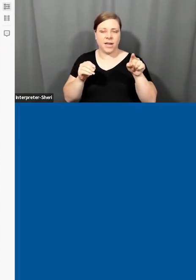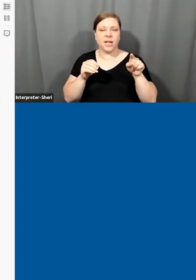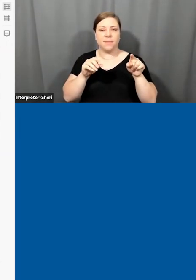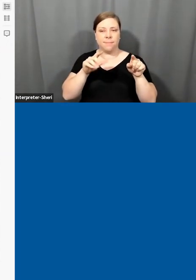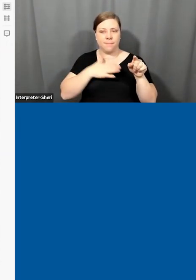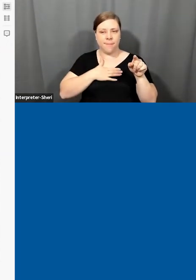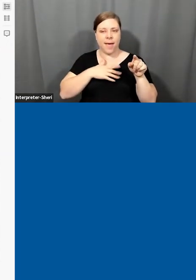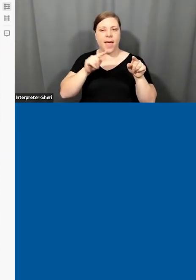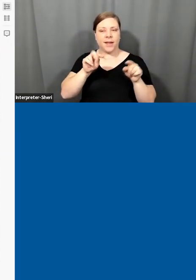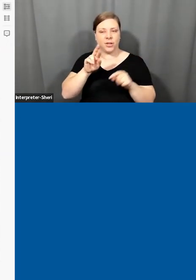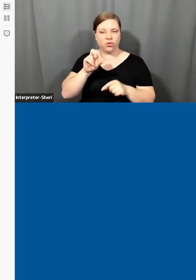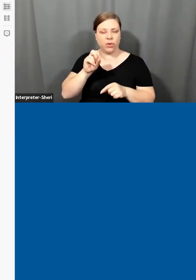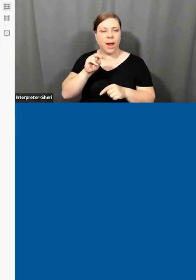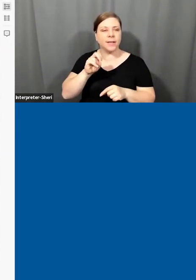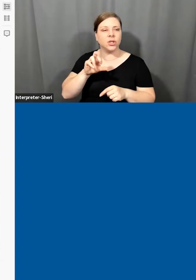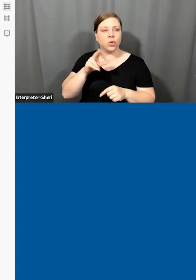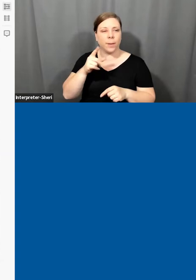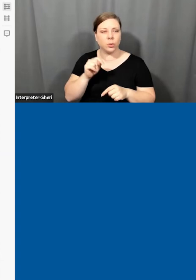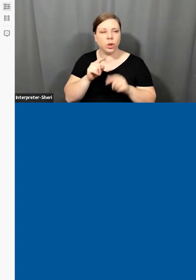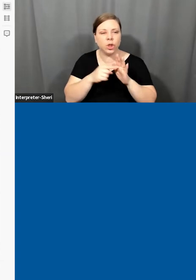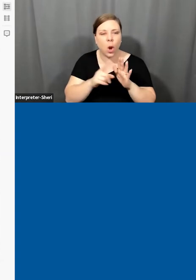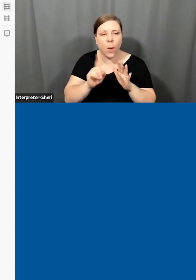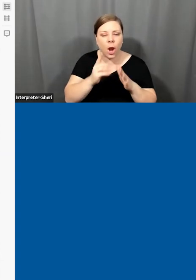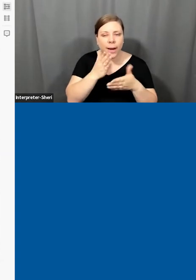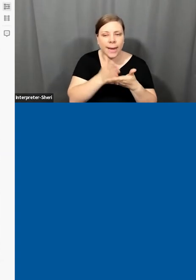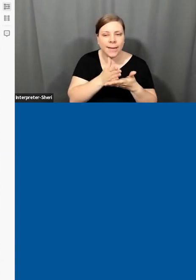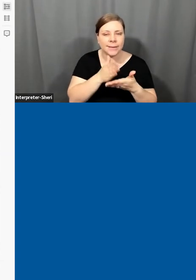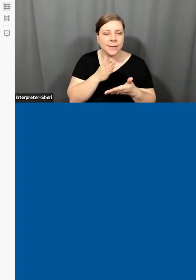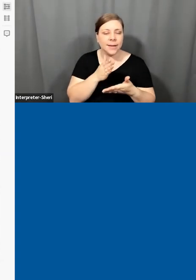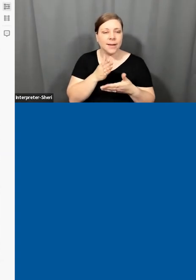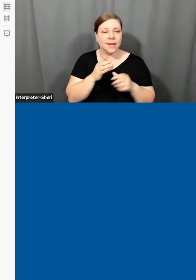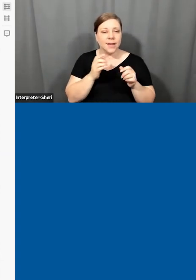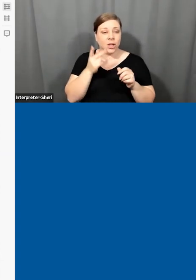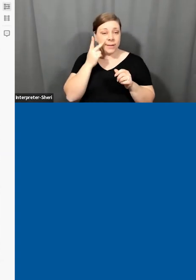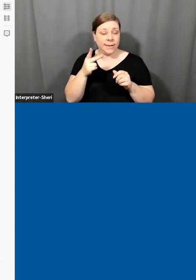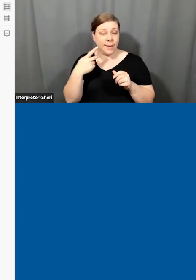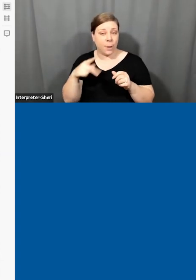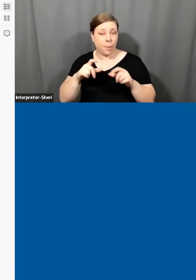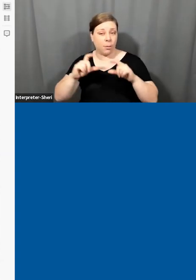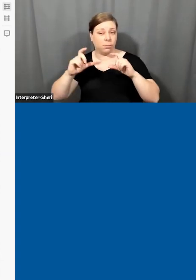that that's where it ends and then on the right side, you'll see this purple dialogue box that pops up and to the far right,